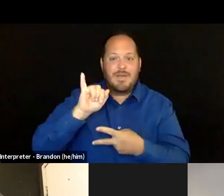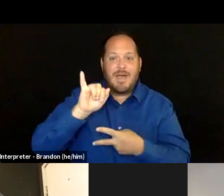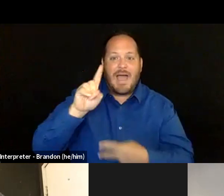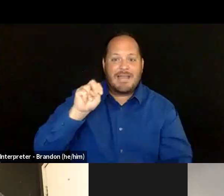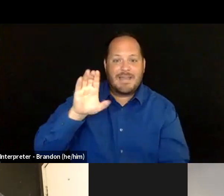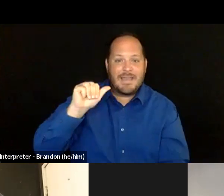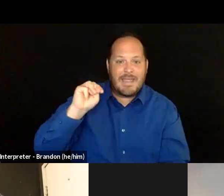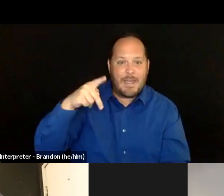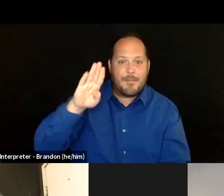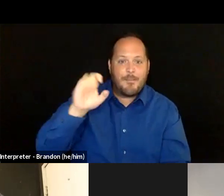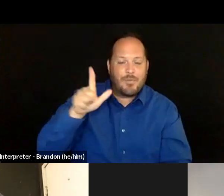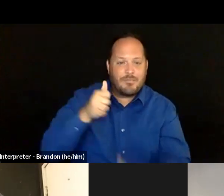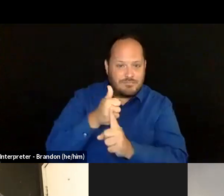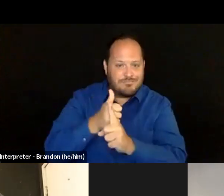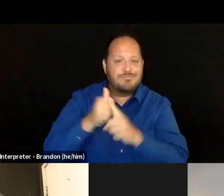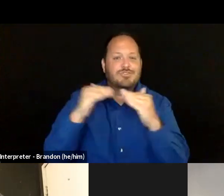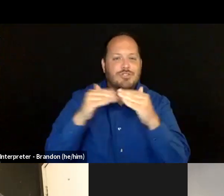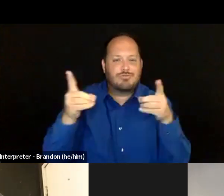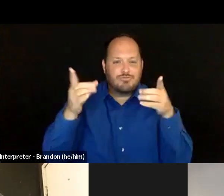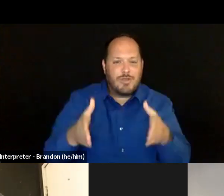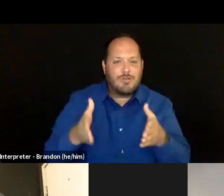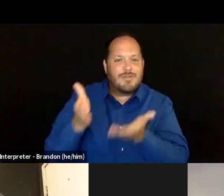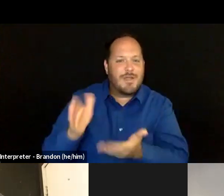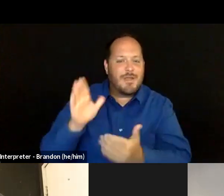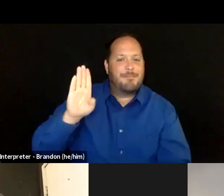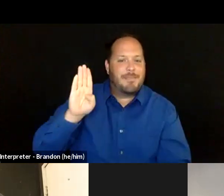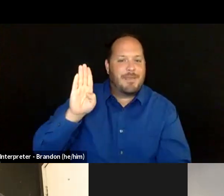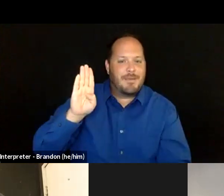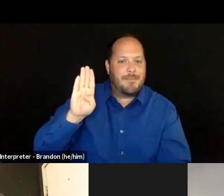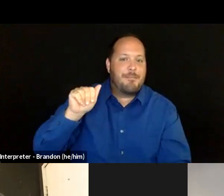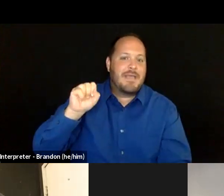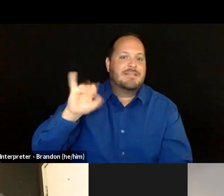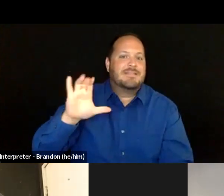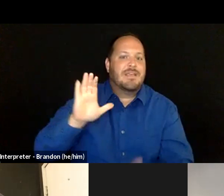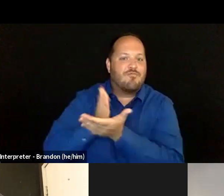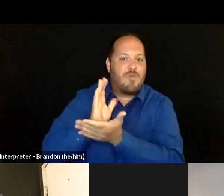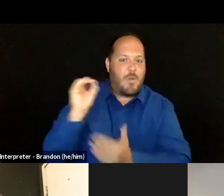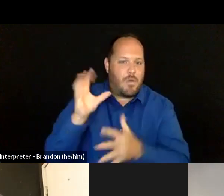Thanks, Iden, we're so happy to have you with us today.